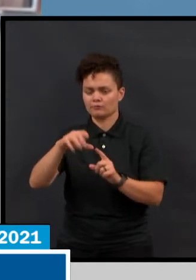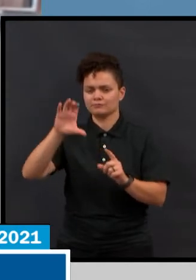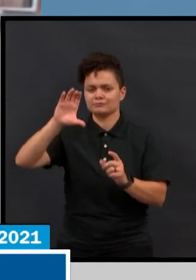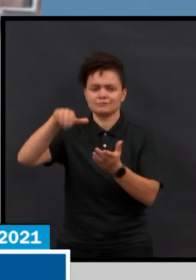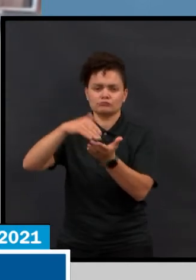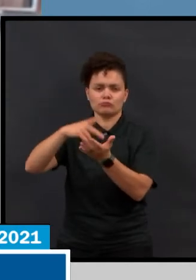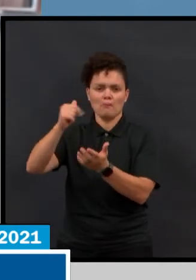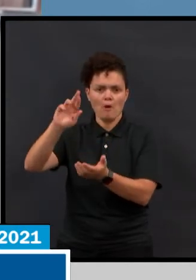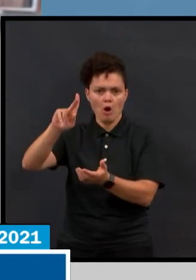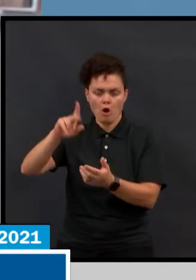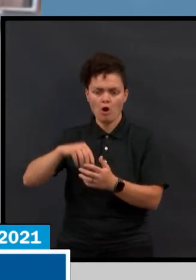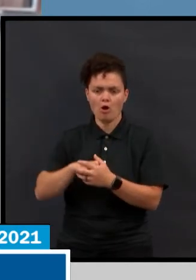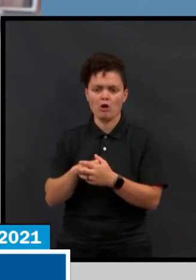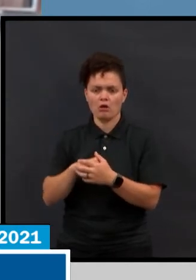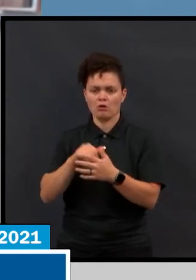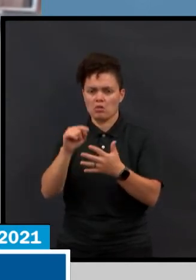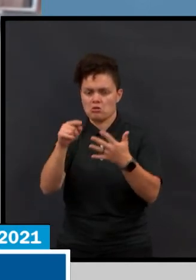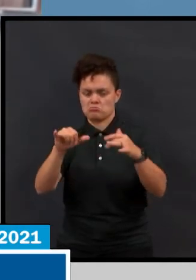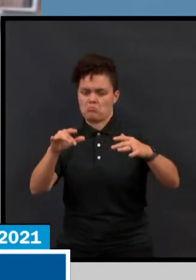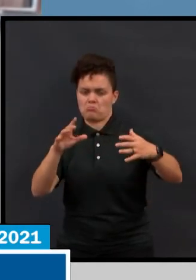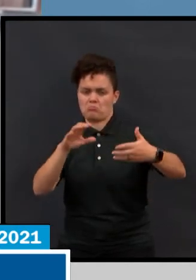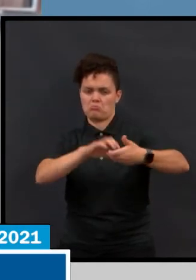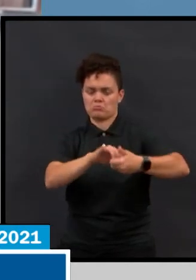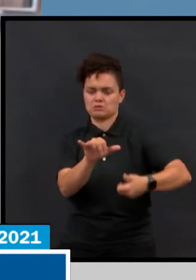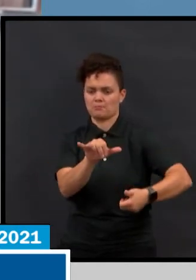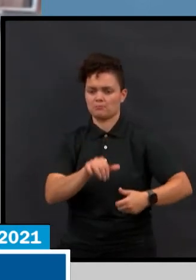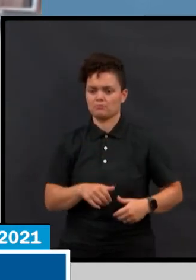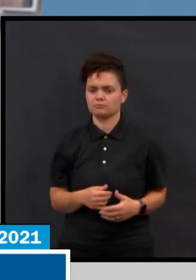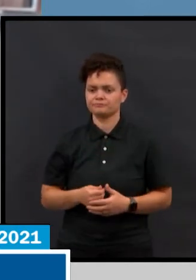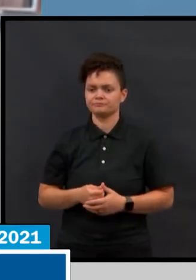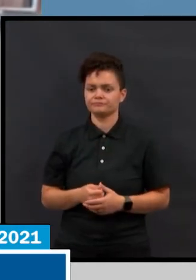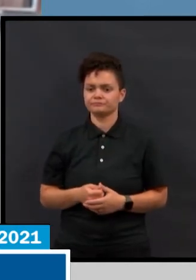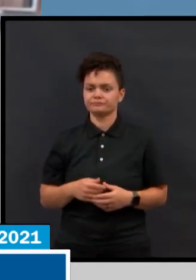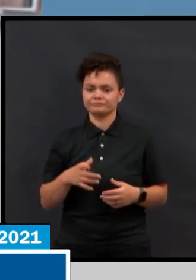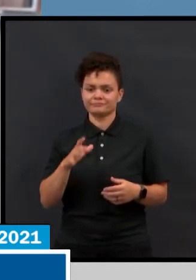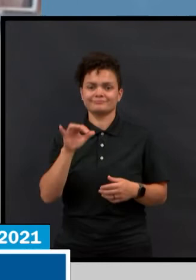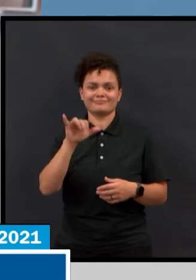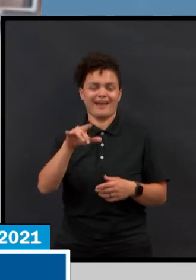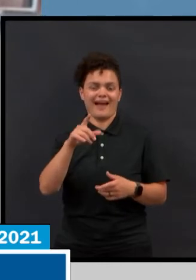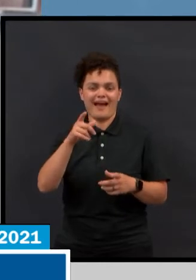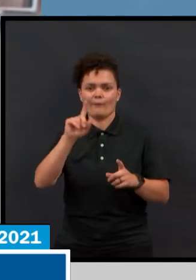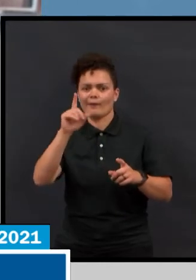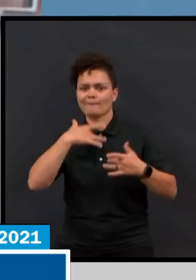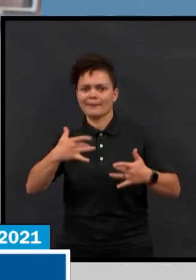we have various hot spots uh violent crime hot spots that are designated in the city